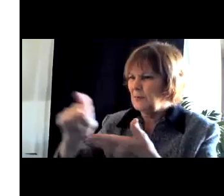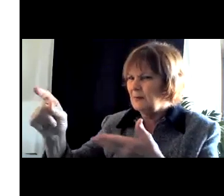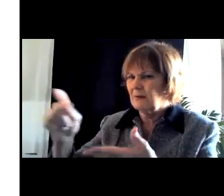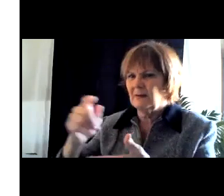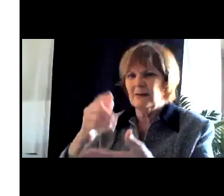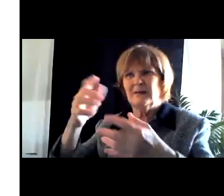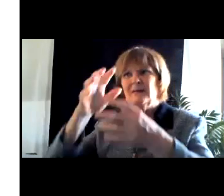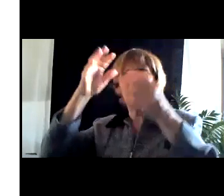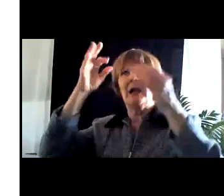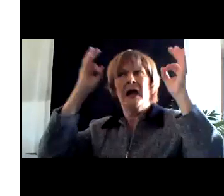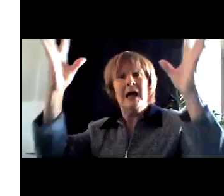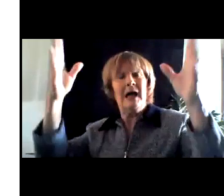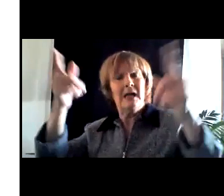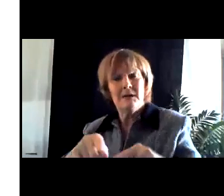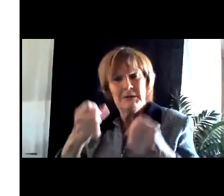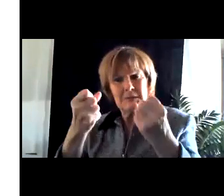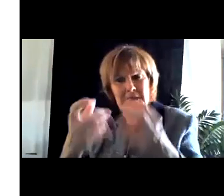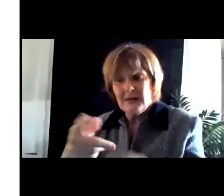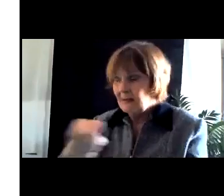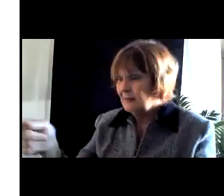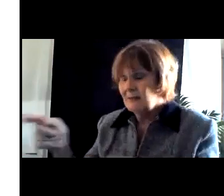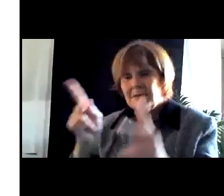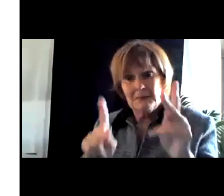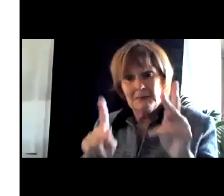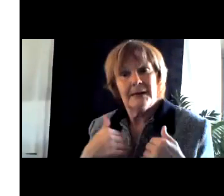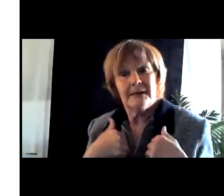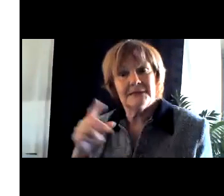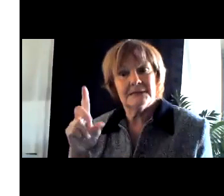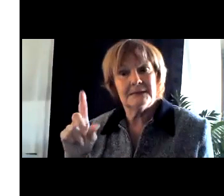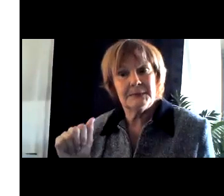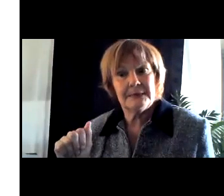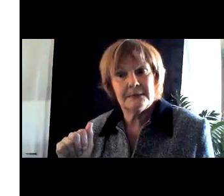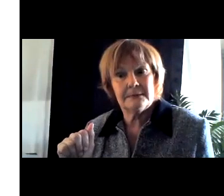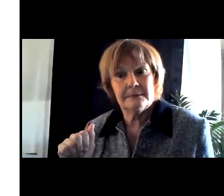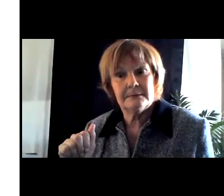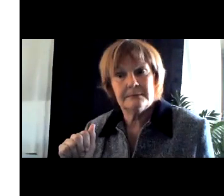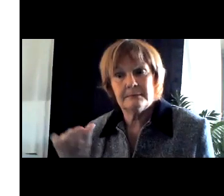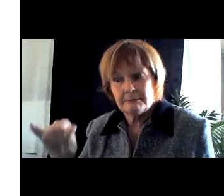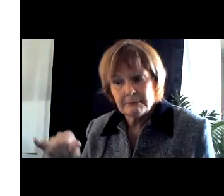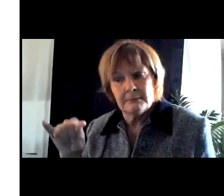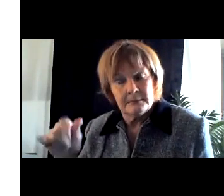many of those people are folks with disabilities. And so unfortunately, this brings into play